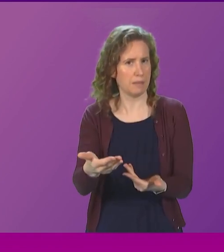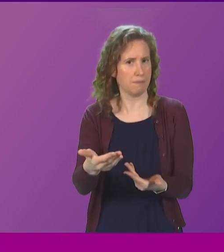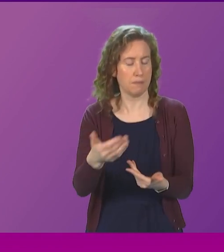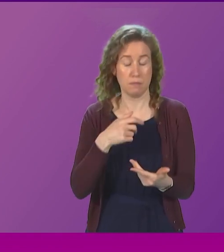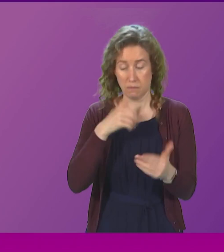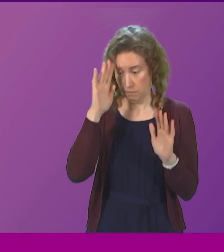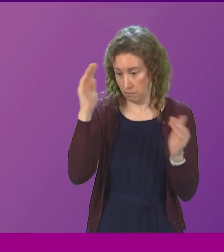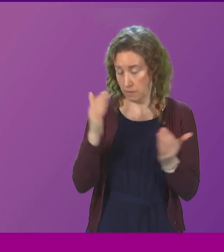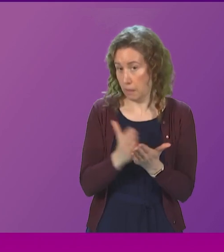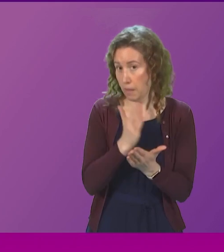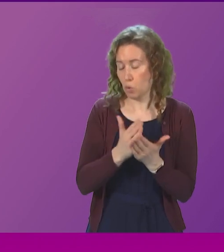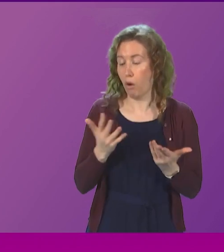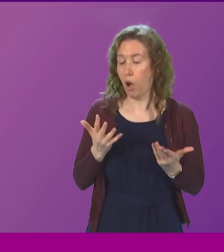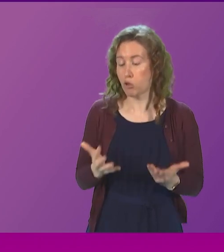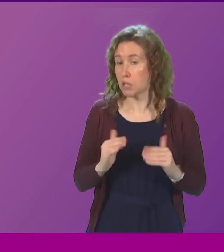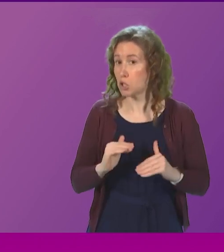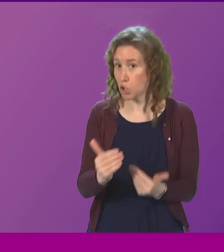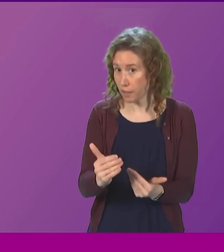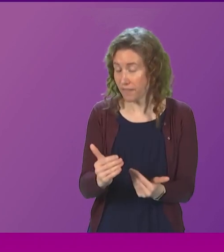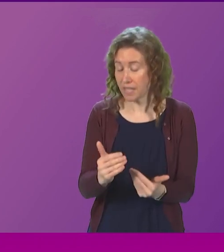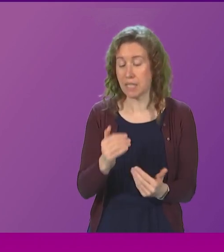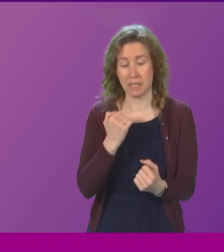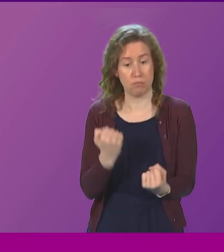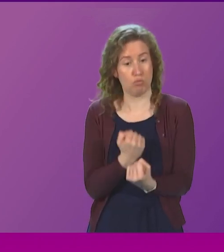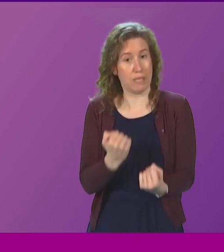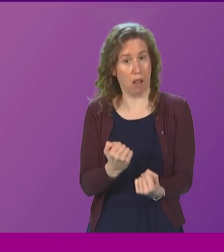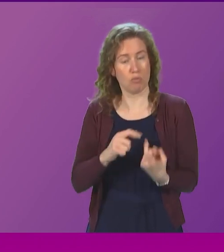focused on ensuring that the current service is as resilient and reliable as possible.